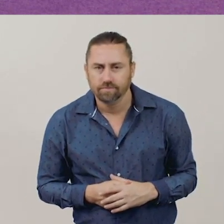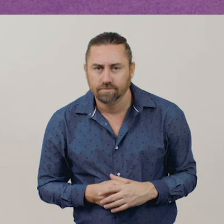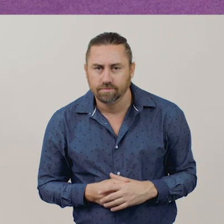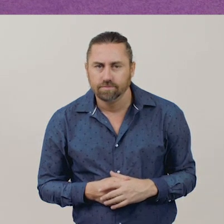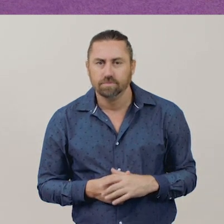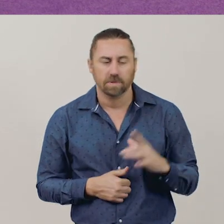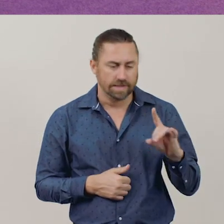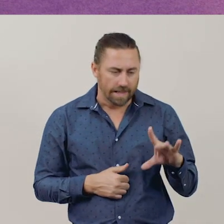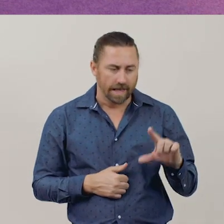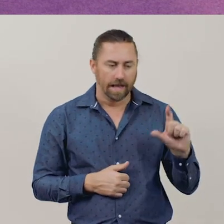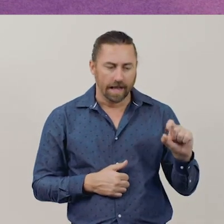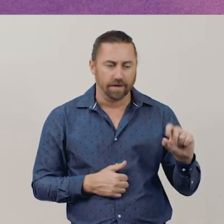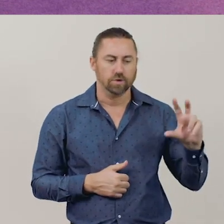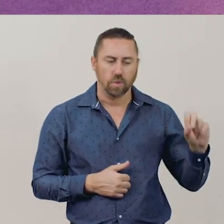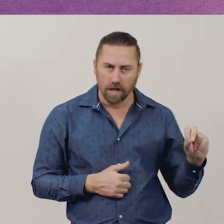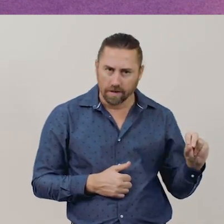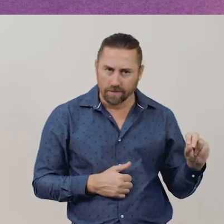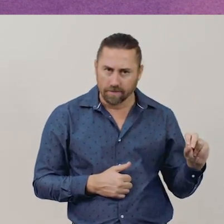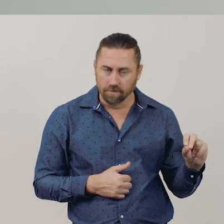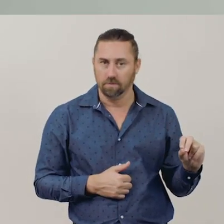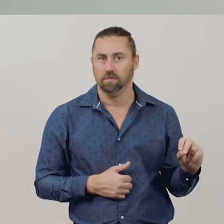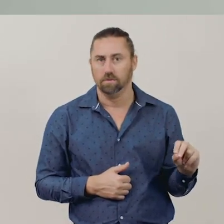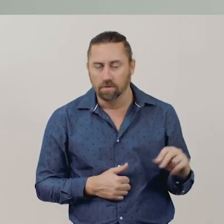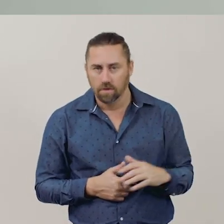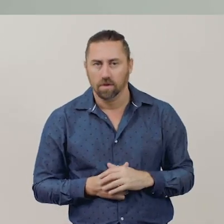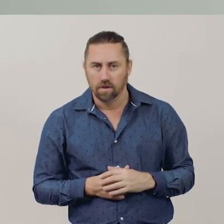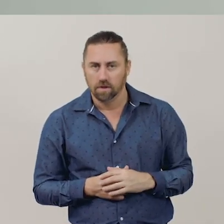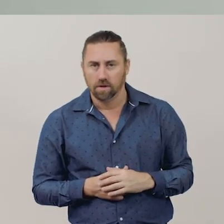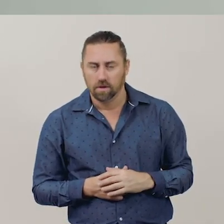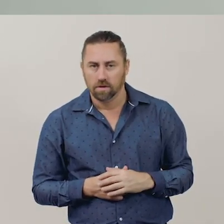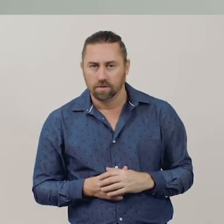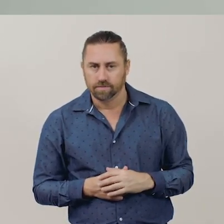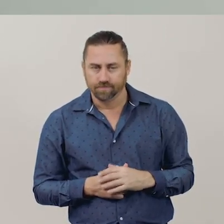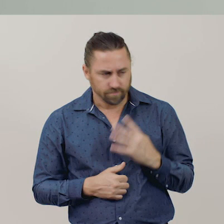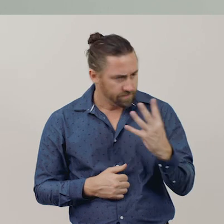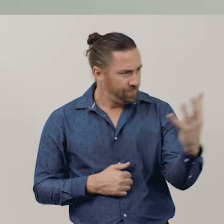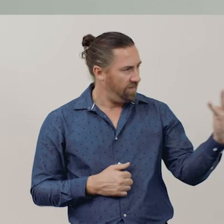10, 11, 12. Now we each have four carrot sticks,